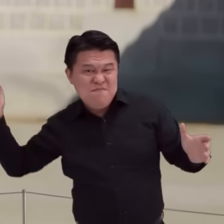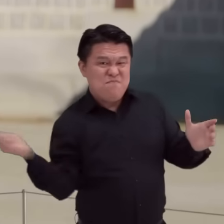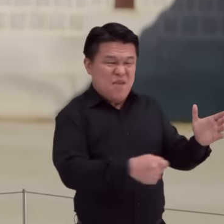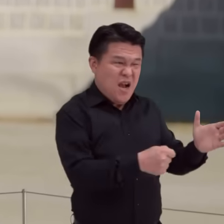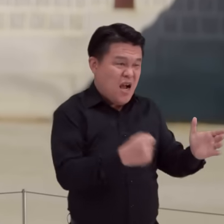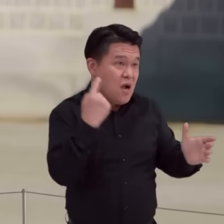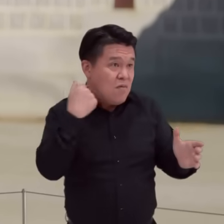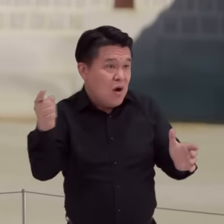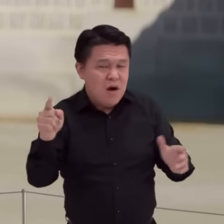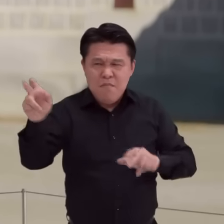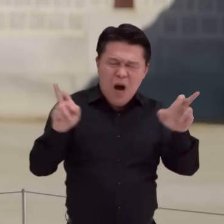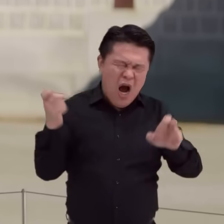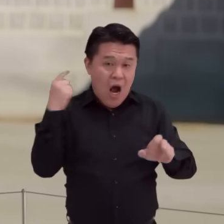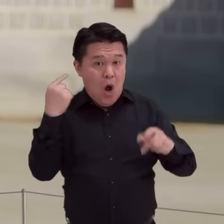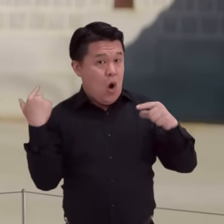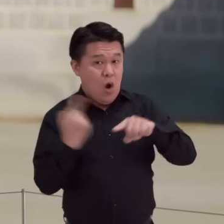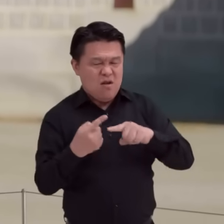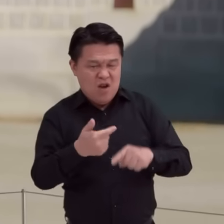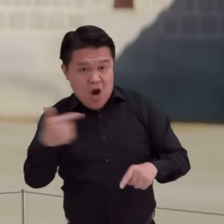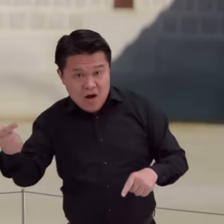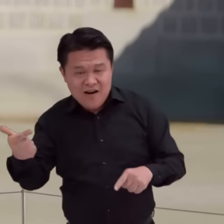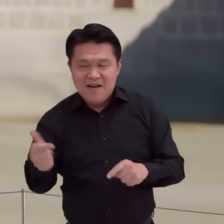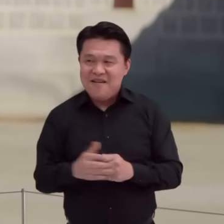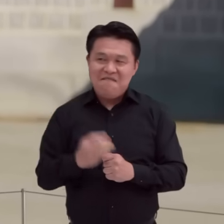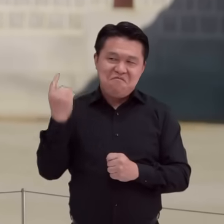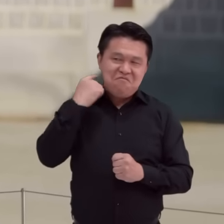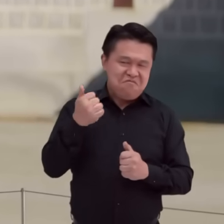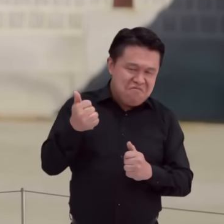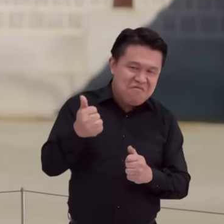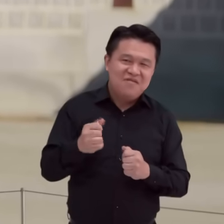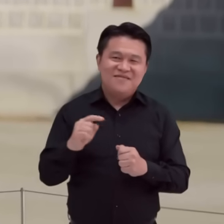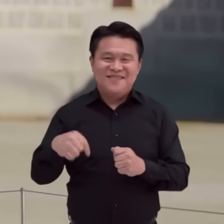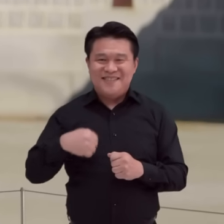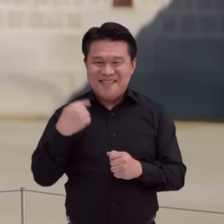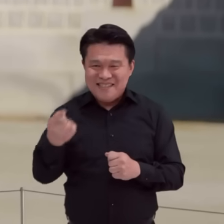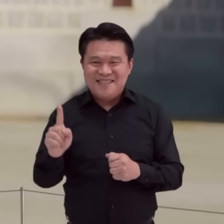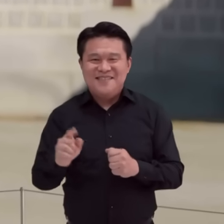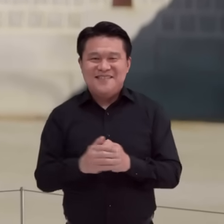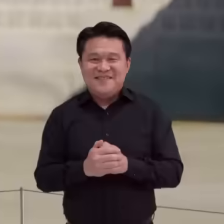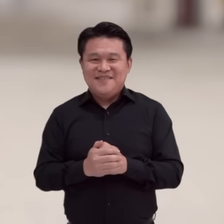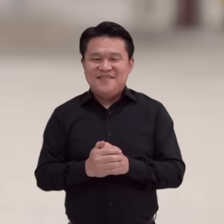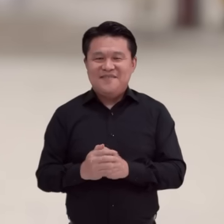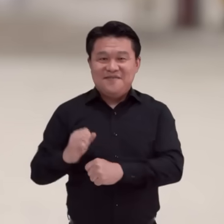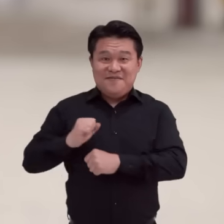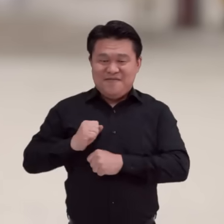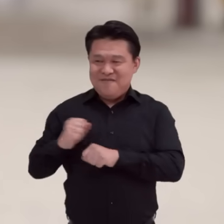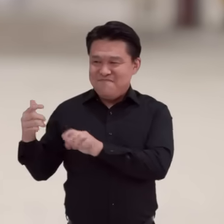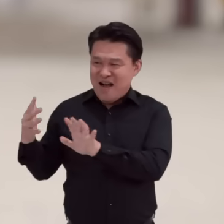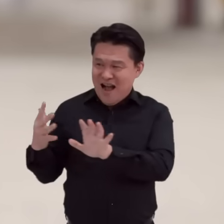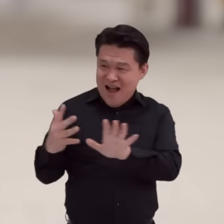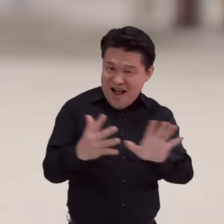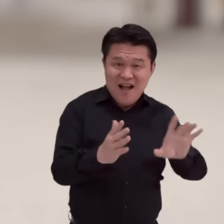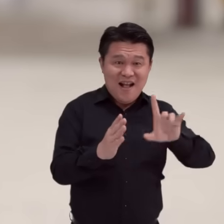is really loud like when a bomb explodes. It is acoustically satisfying at first. Then, when the royal guards enter,